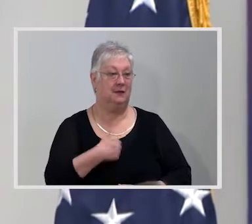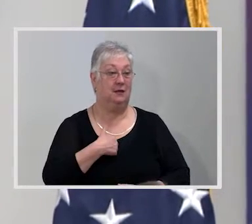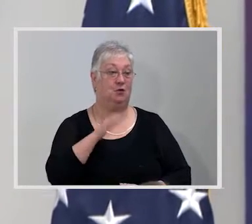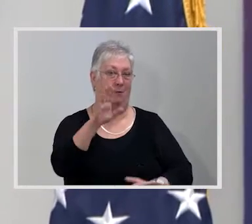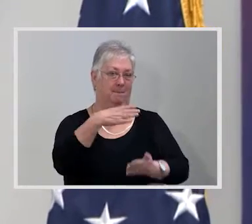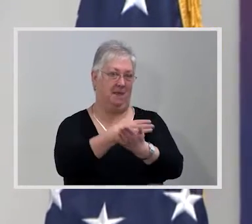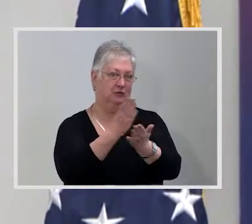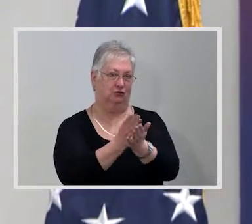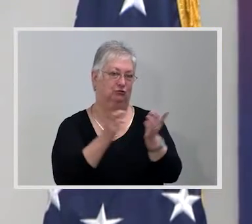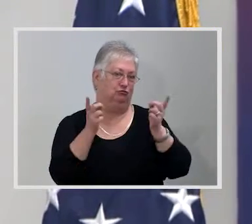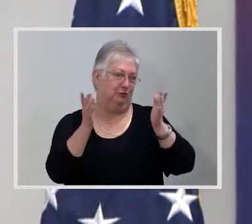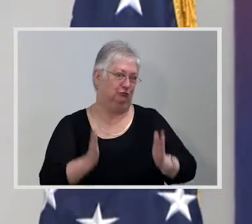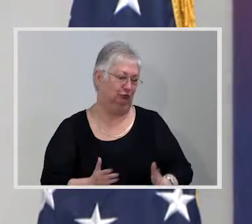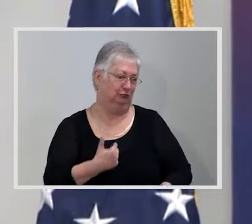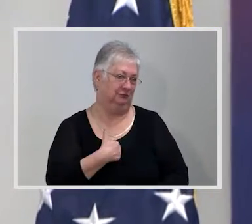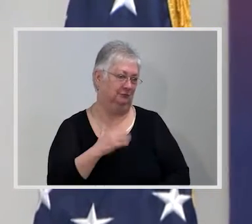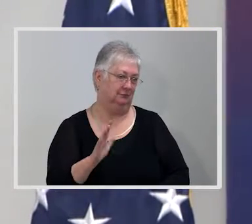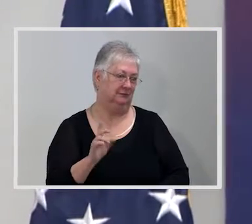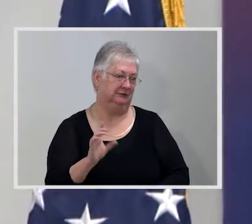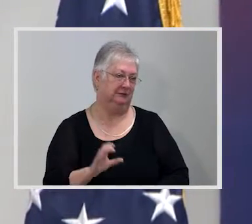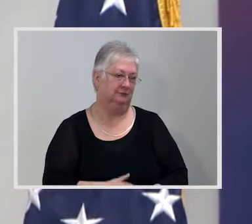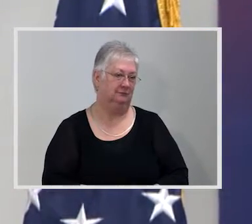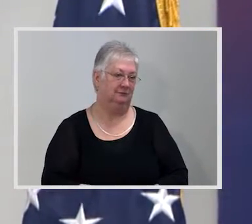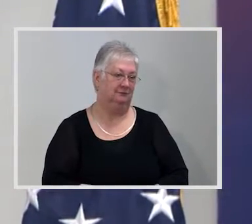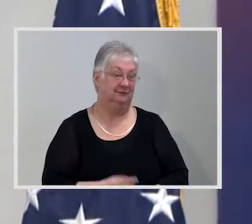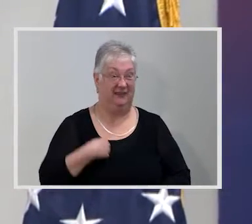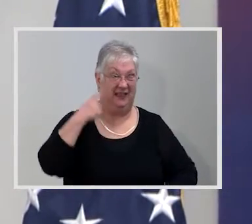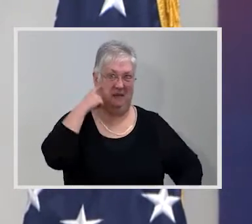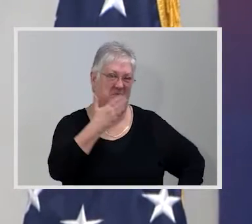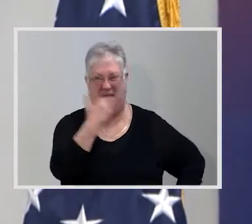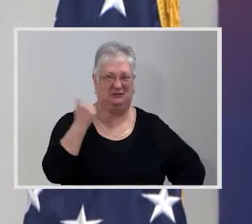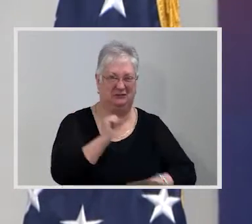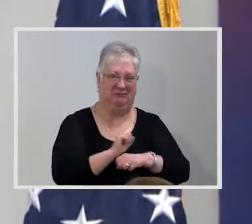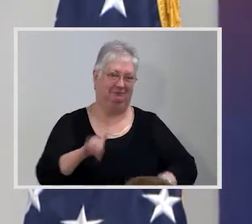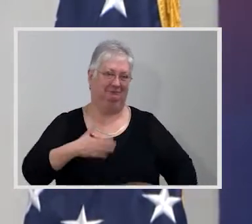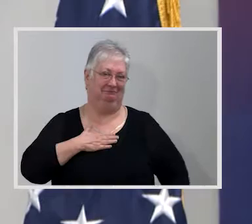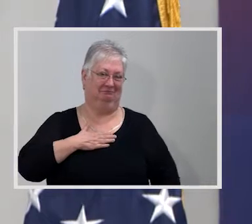OF THE BEST JOBS IN DISTRICT GOVERNMENT BECAUSE I GET TO DO WHAT YOU'RE DOING TODAY ALL YEAR LONG.